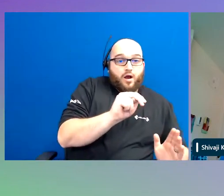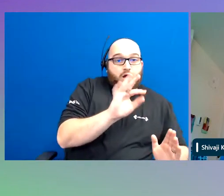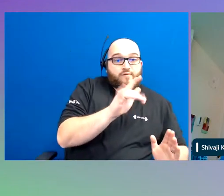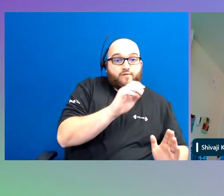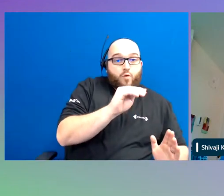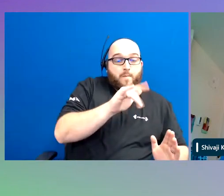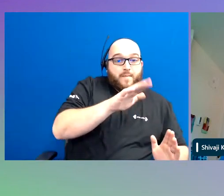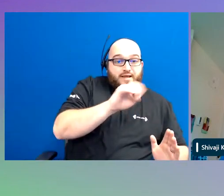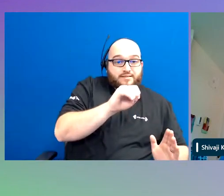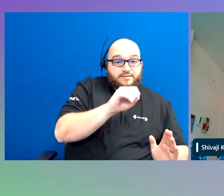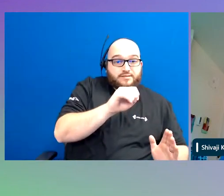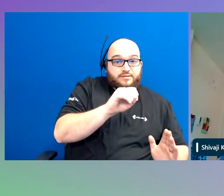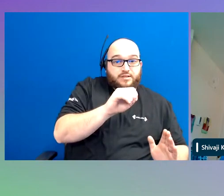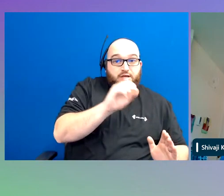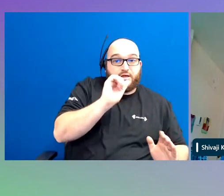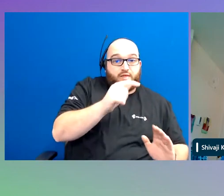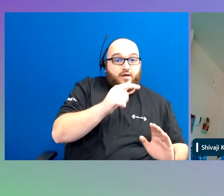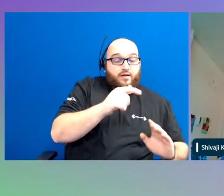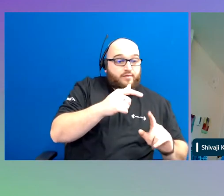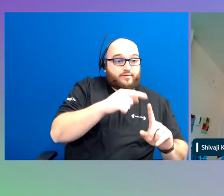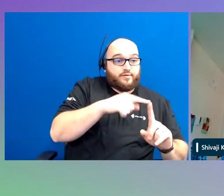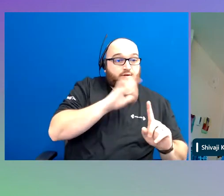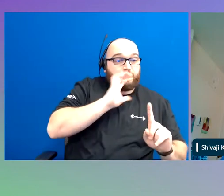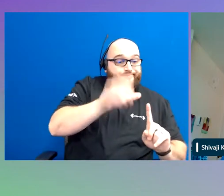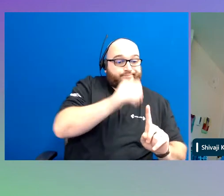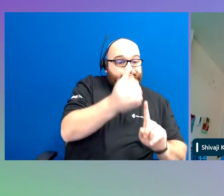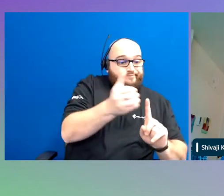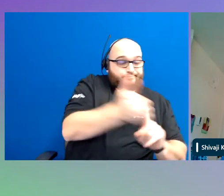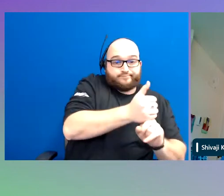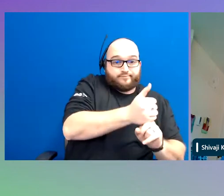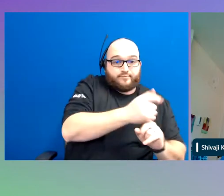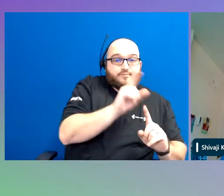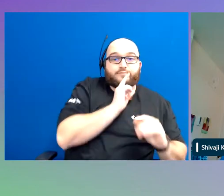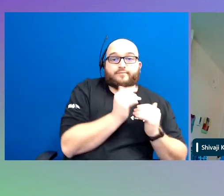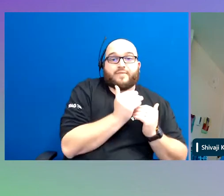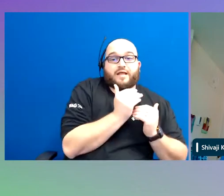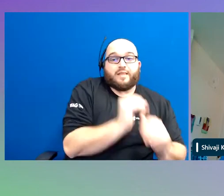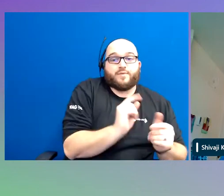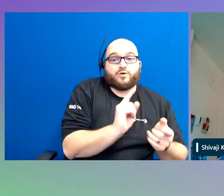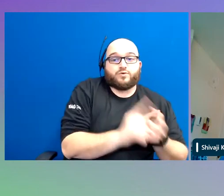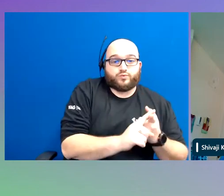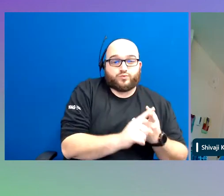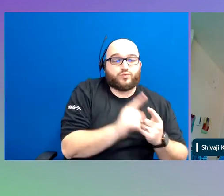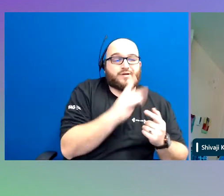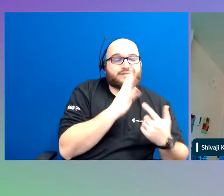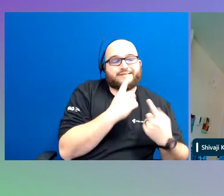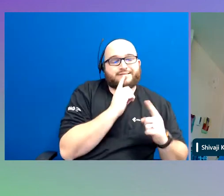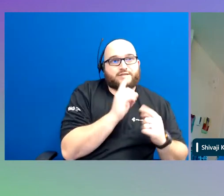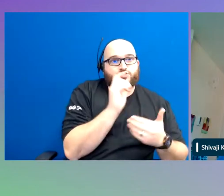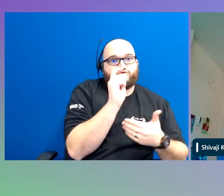more, uh, limited to the way, uh, success criteria. That's how